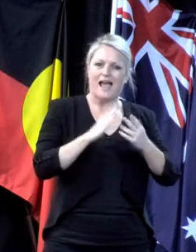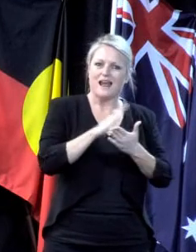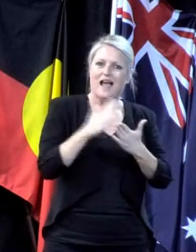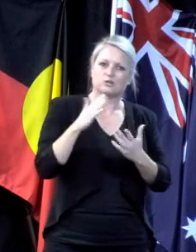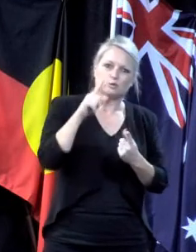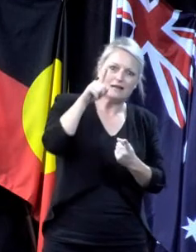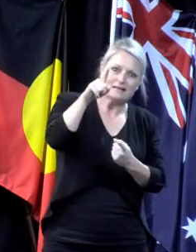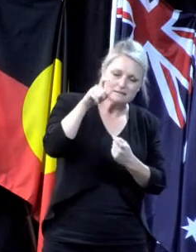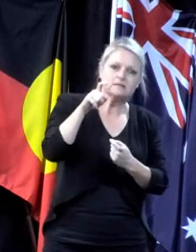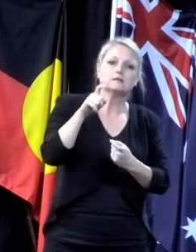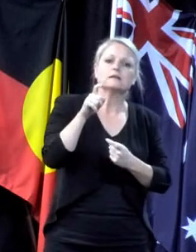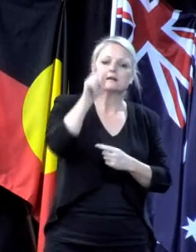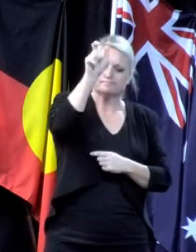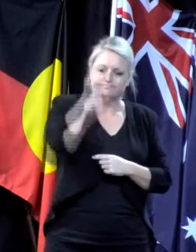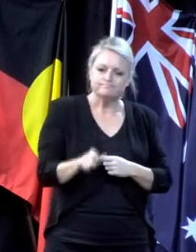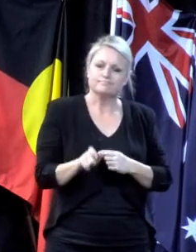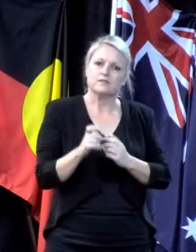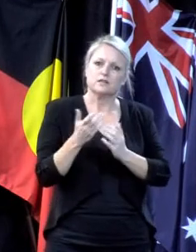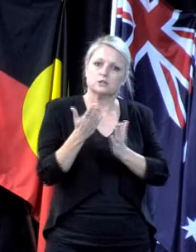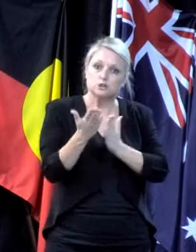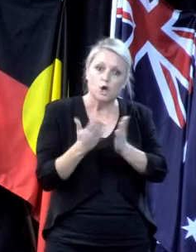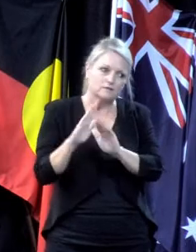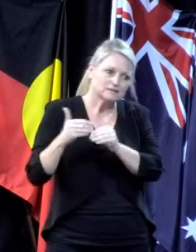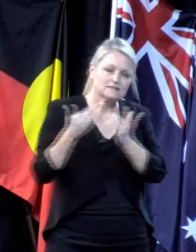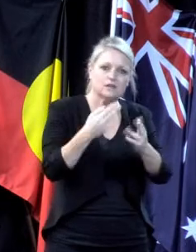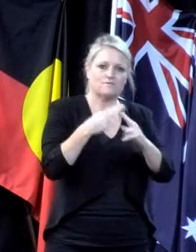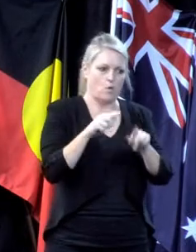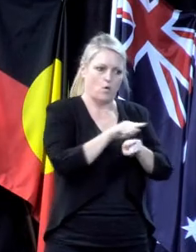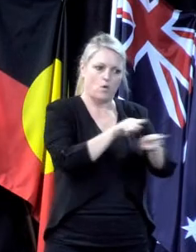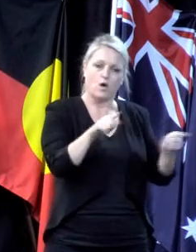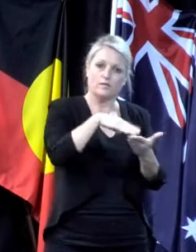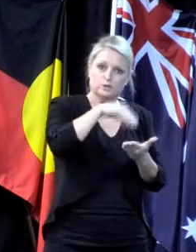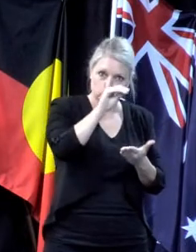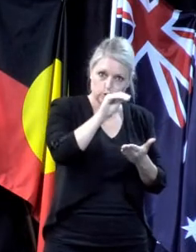who are not on an EAP. First of all, what’s an EAP?